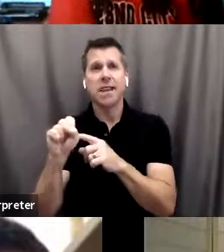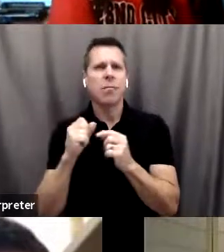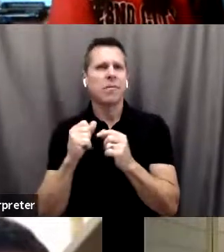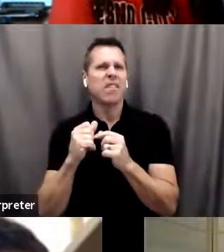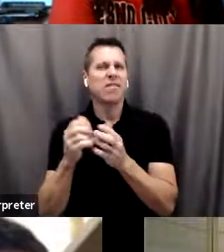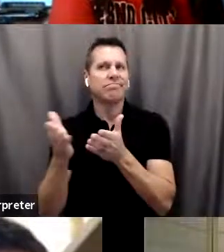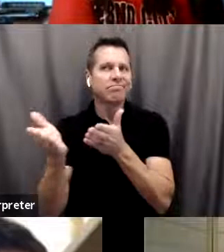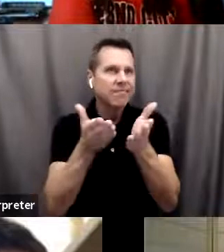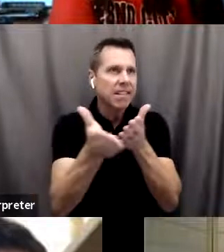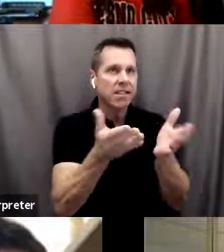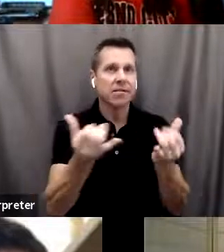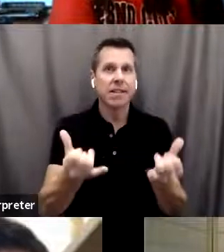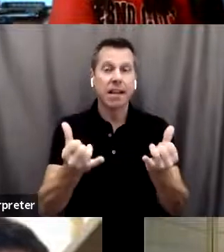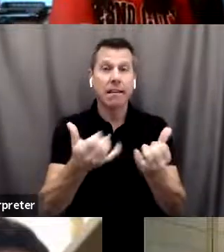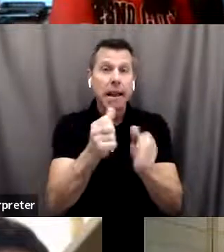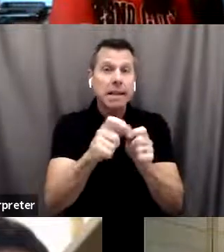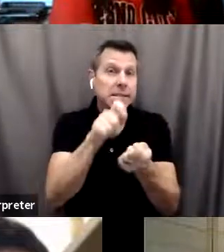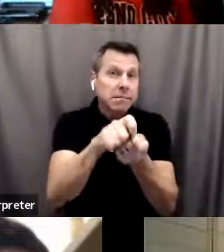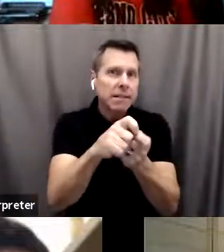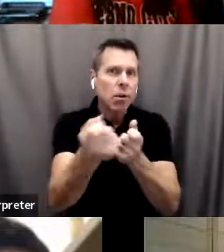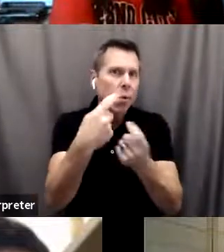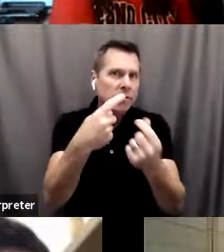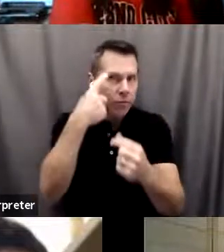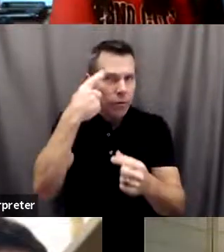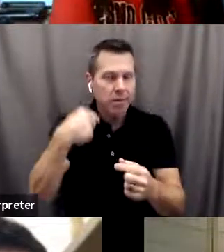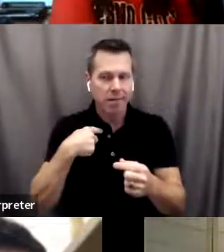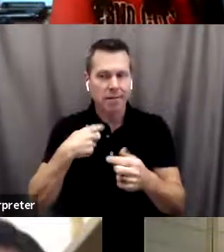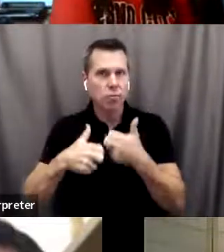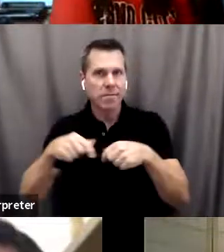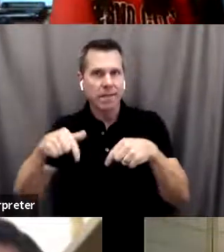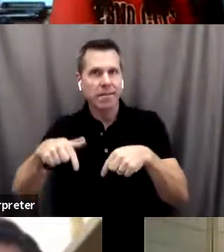questions specifically for me, if you're having any problems with the session, you can go ahead and message me directly in the chat.